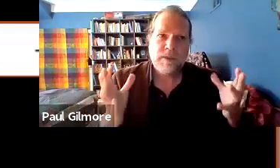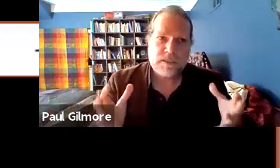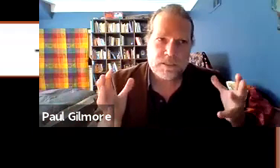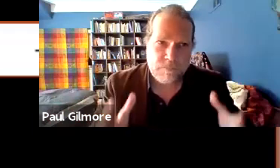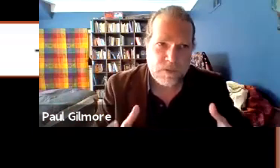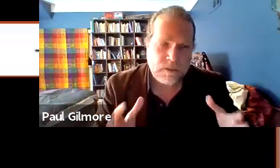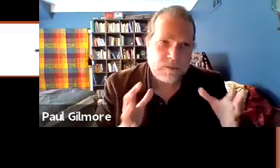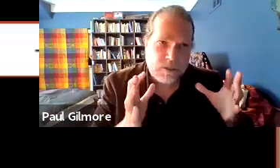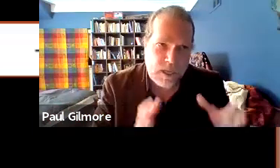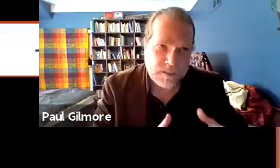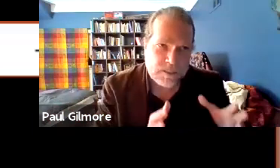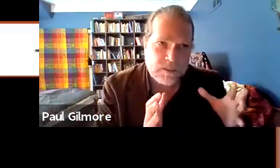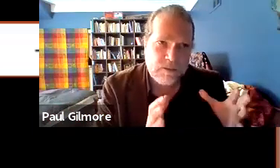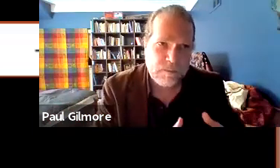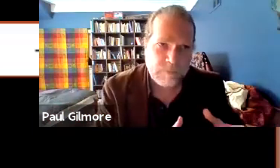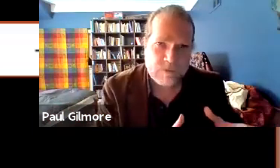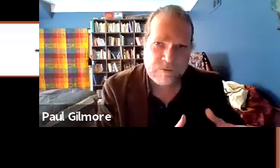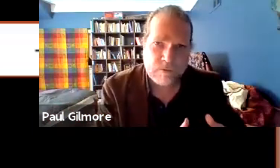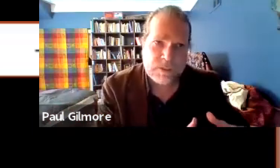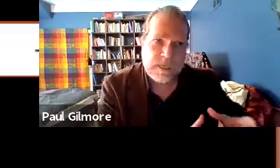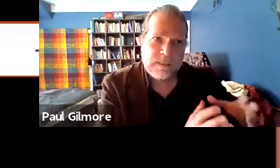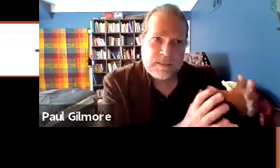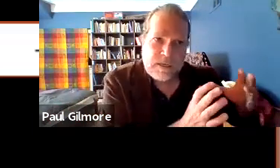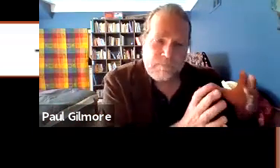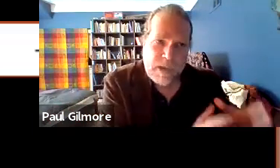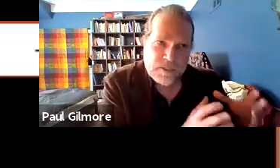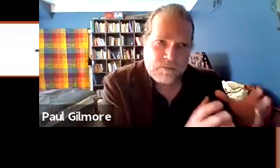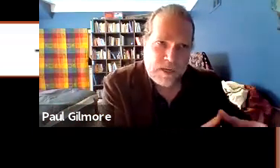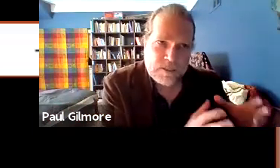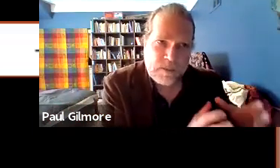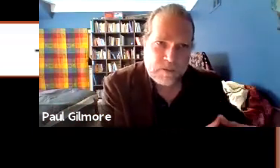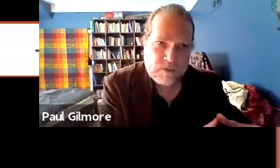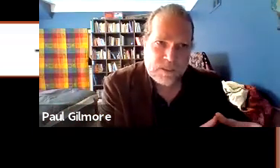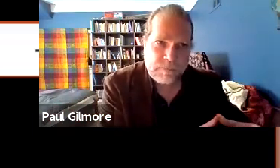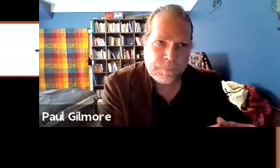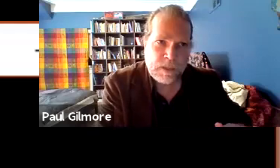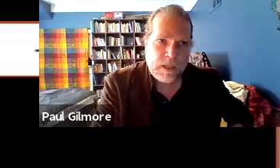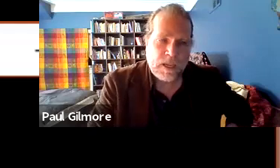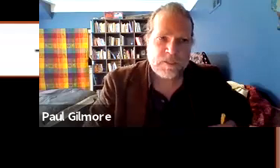But it's something to constantly remember, folks, this is a master race democracy. And